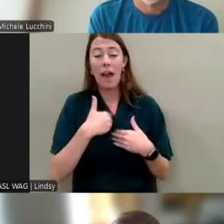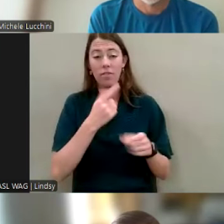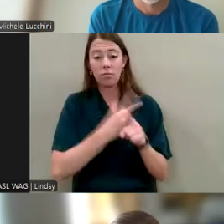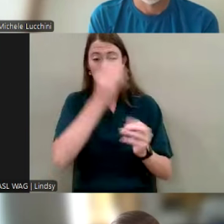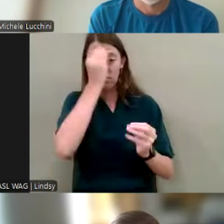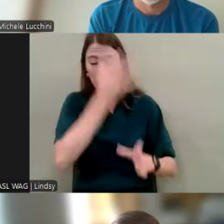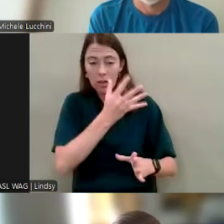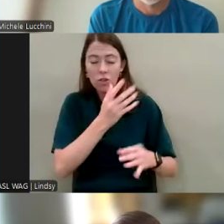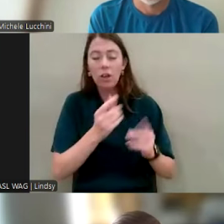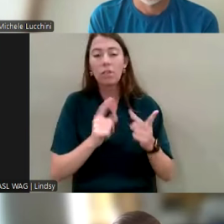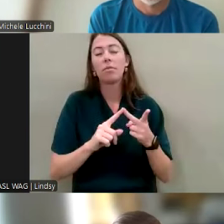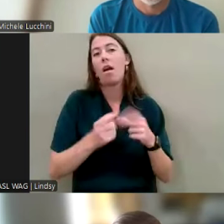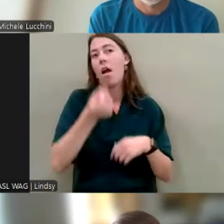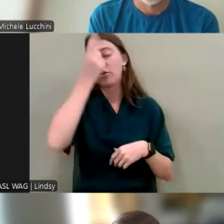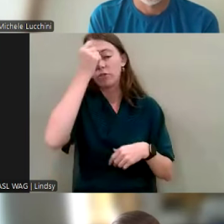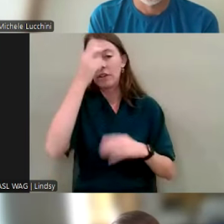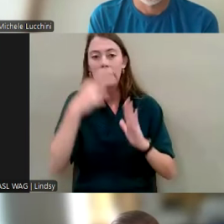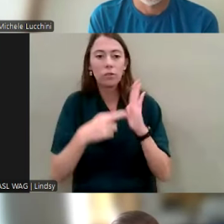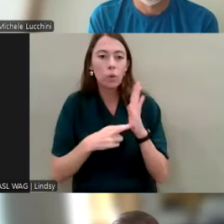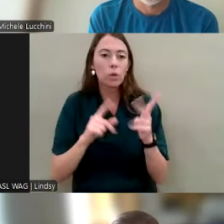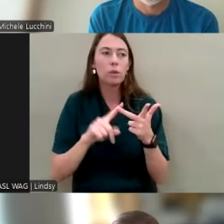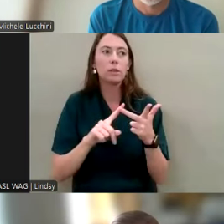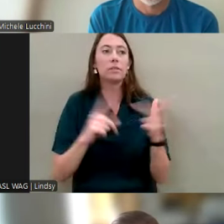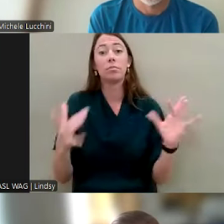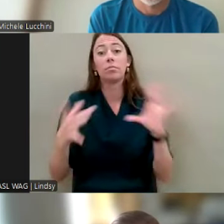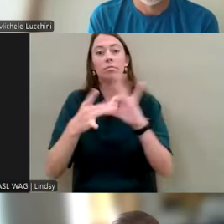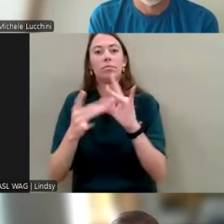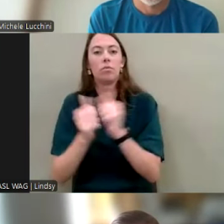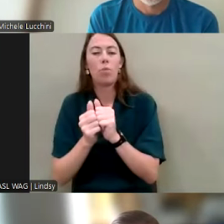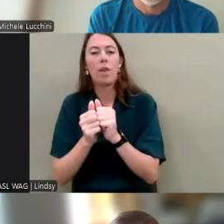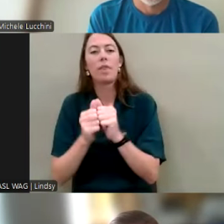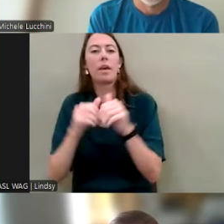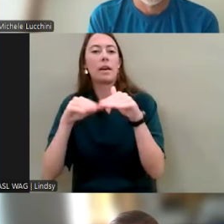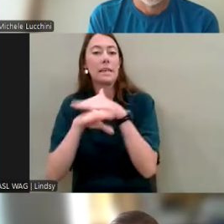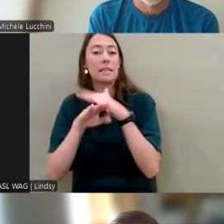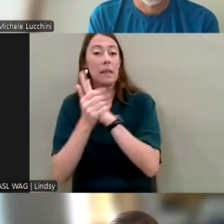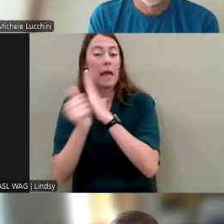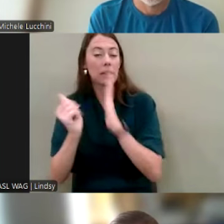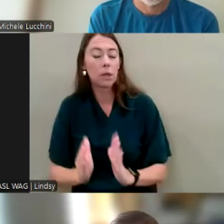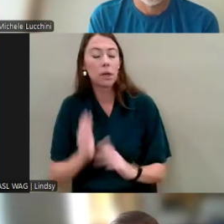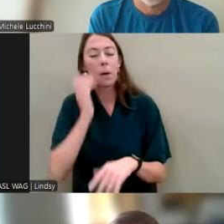with an accessibility expert that the organization may be working with, having that team who can help